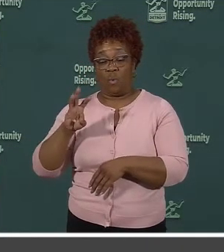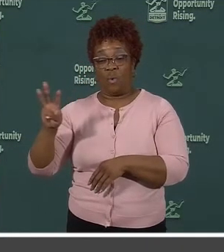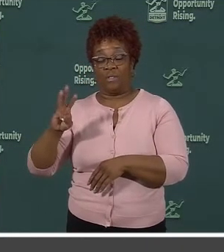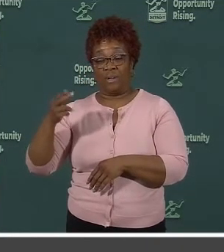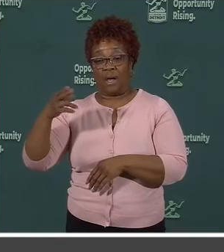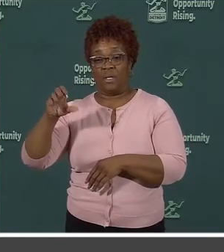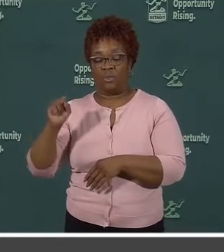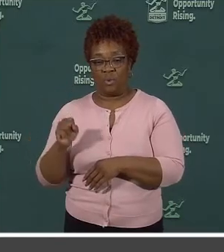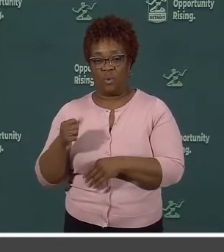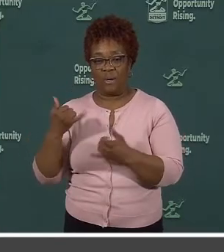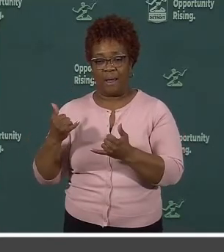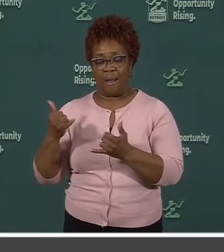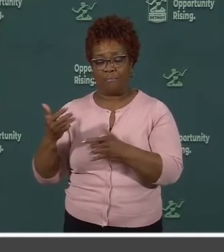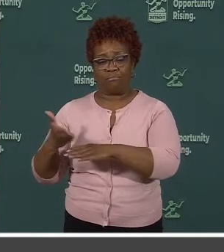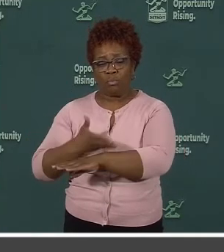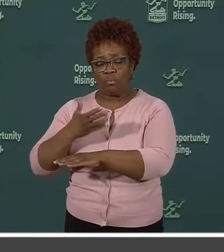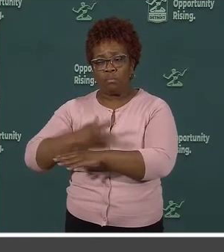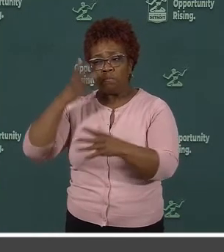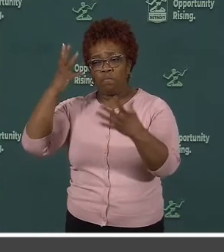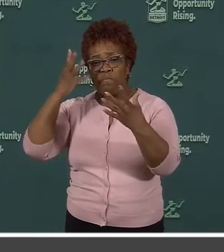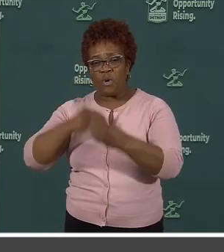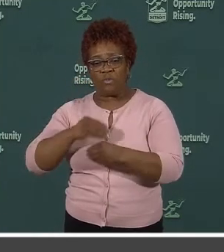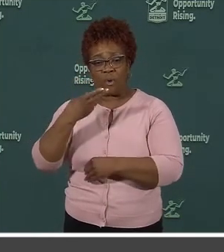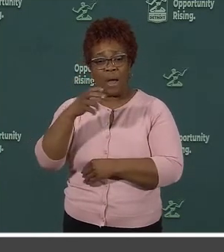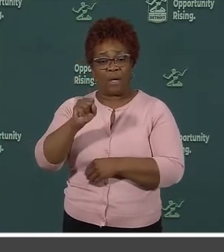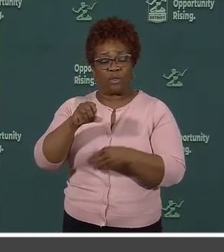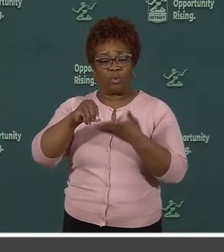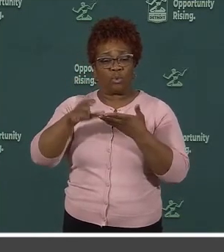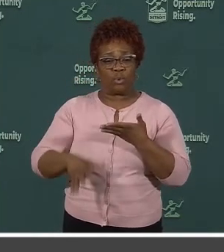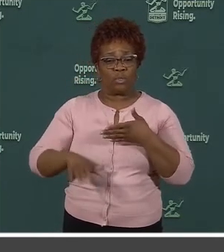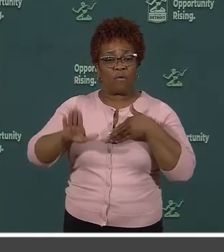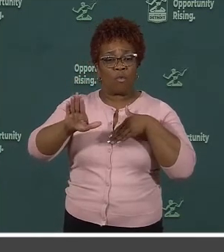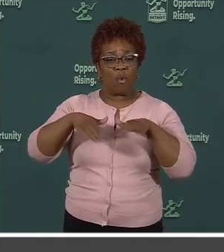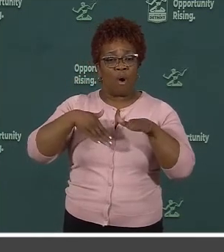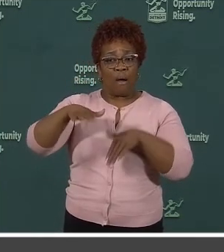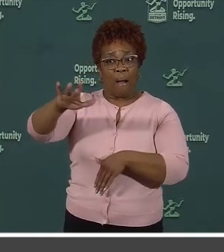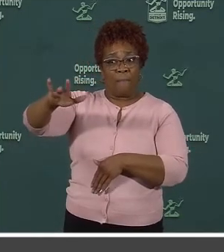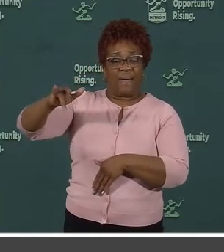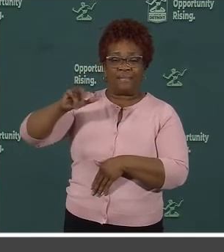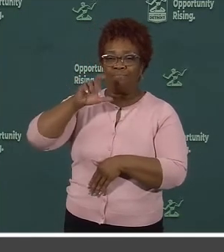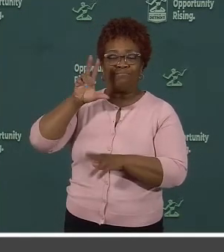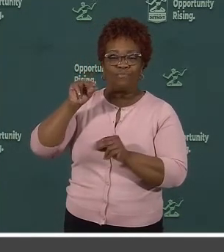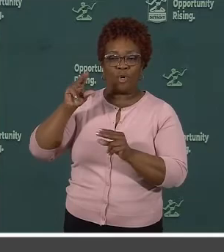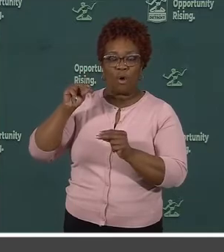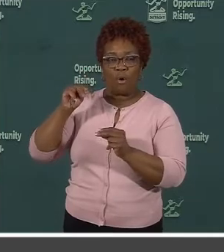WALKING PAST AN ABANDONED BUILDING TO GET TO SCHOOL AND IS GOING TO START AN EAST WARREN IN THE FORMER ARTHUR